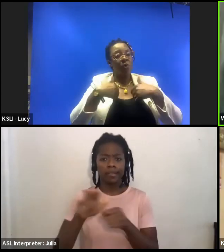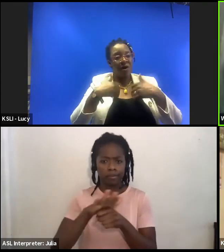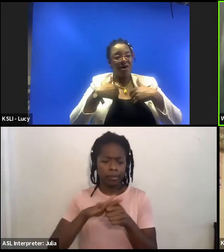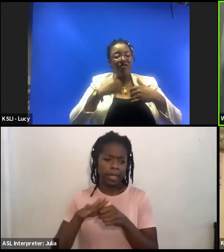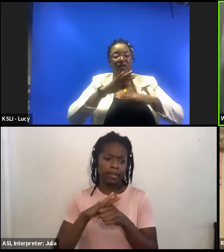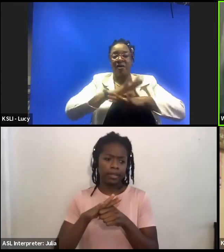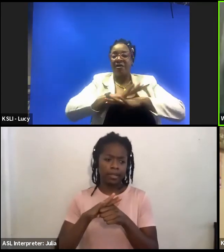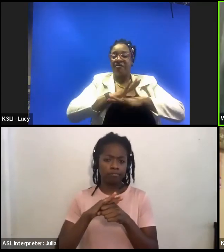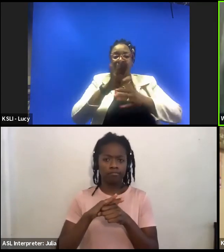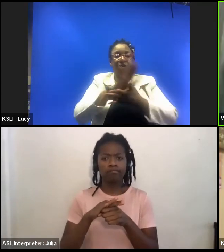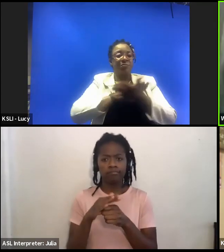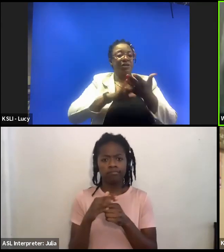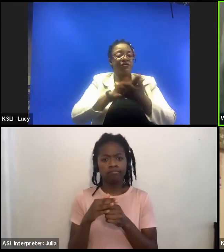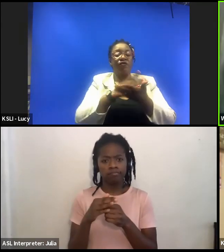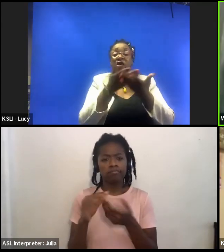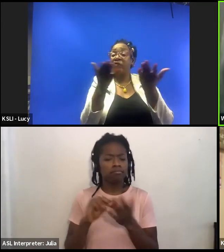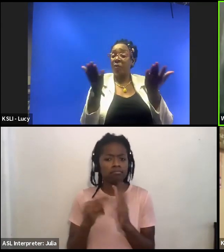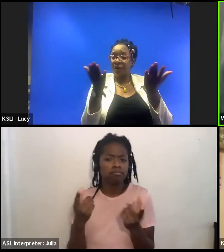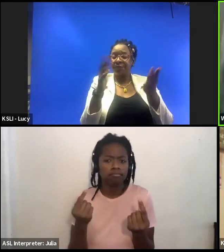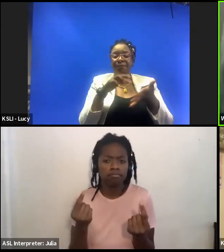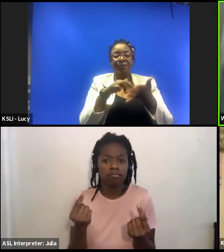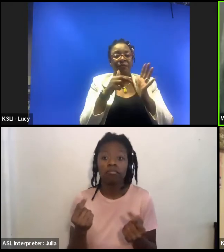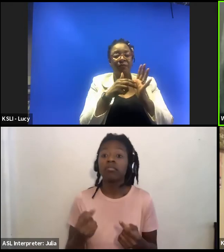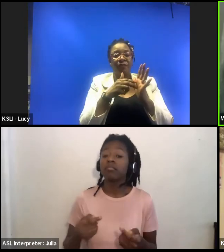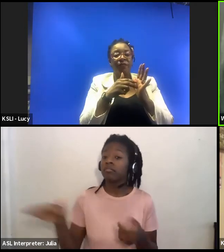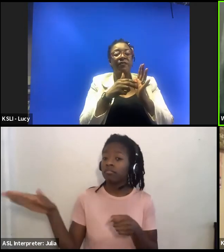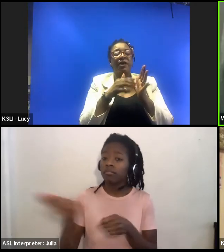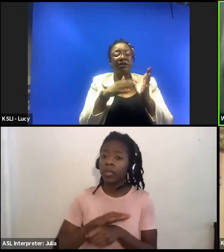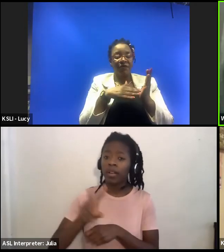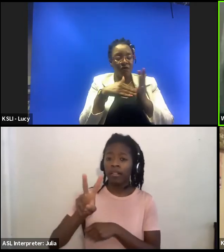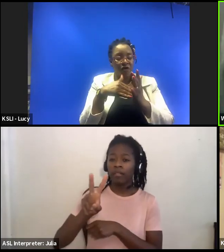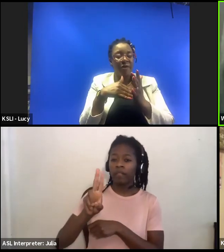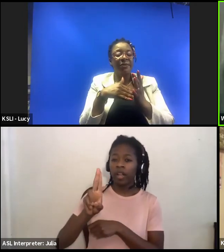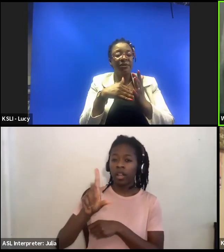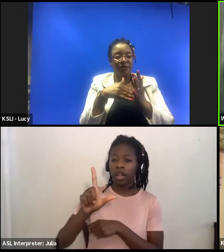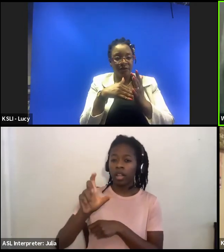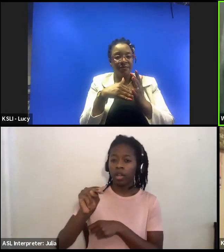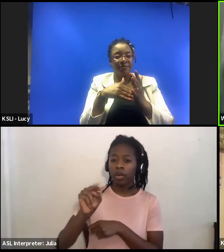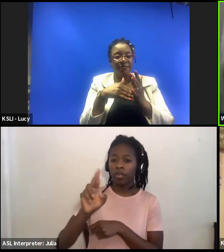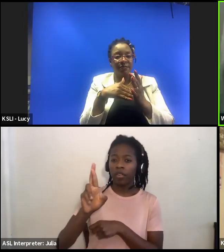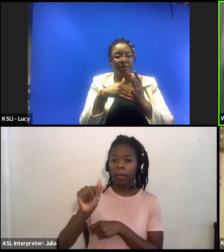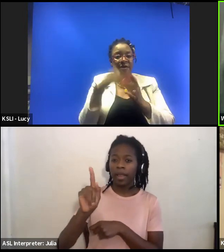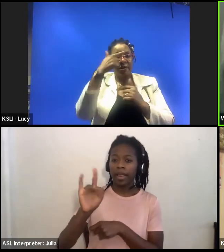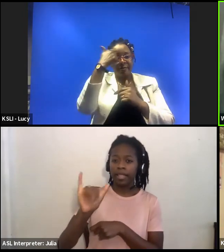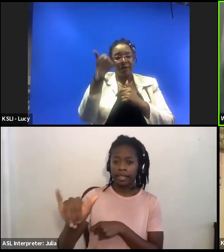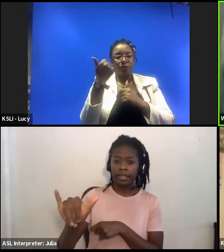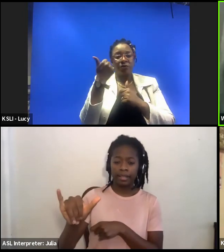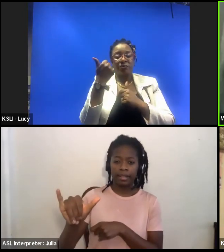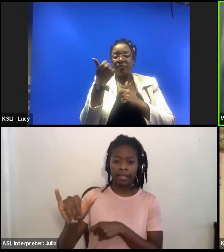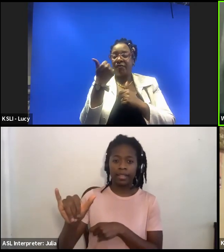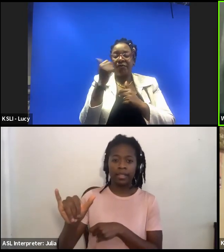That means complete vulnerability. Because there's no way we are going to be at our best